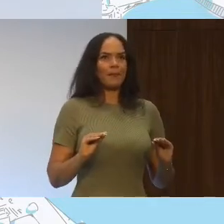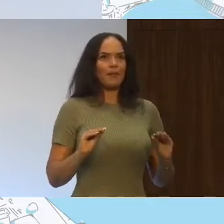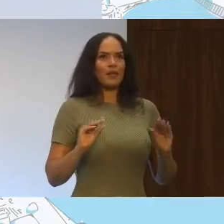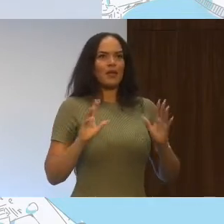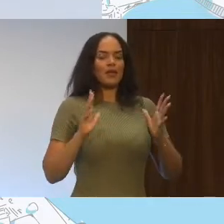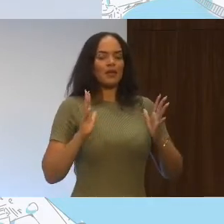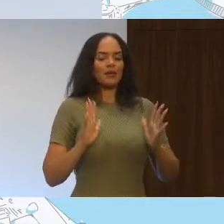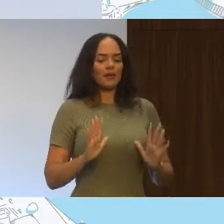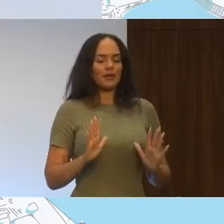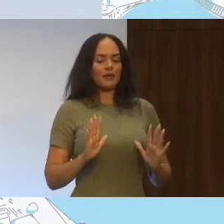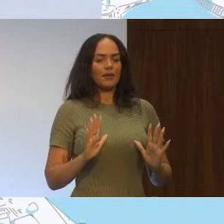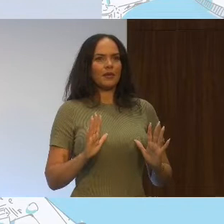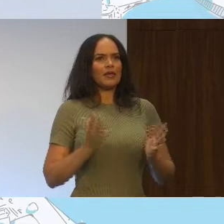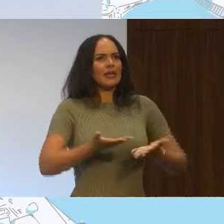and distance from my migraine mind.